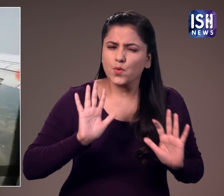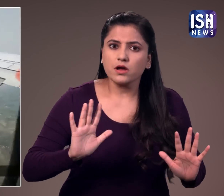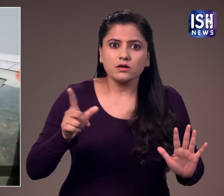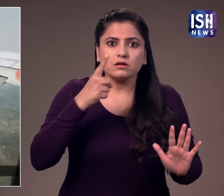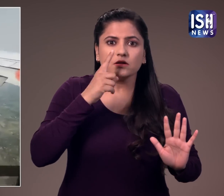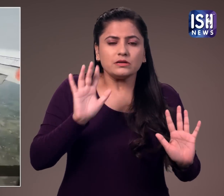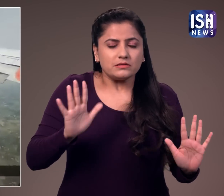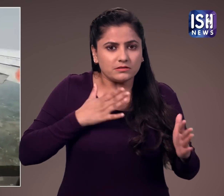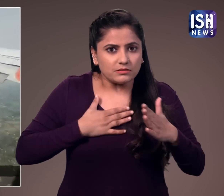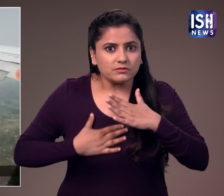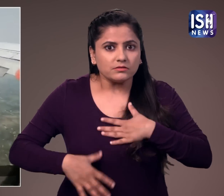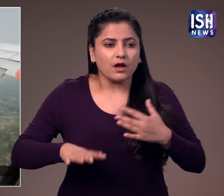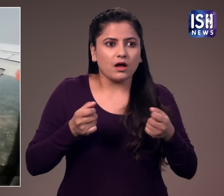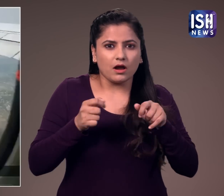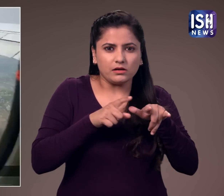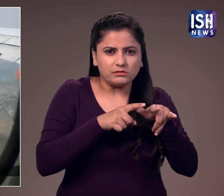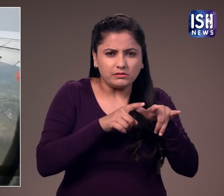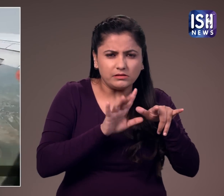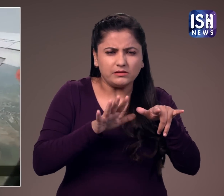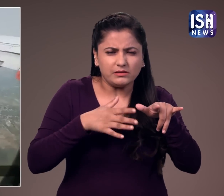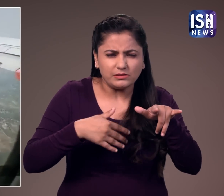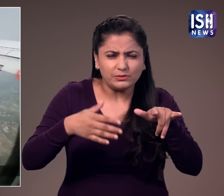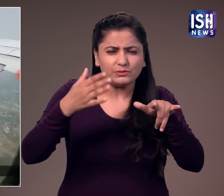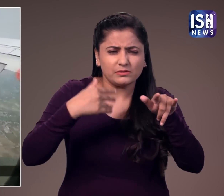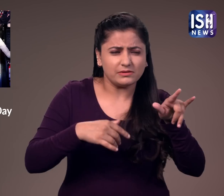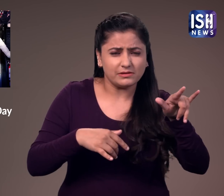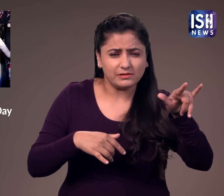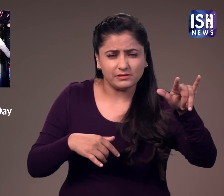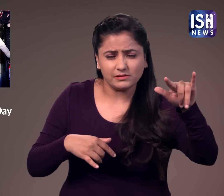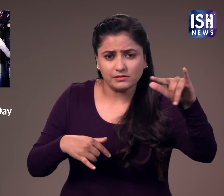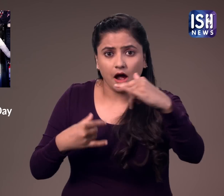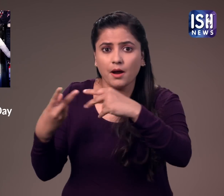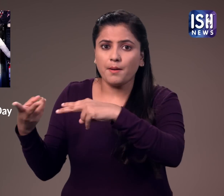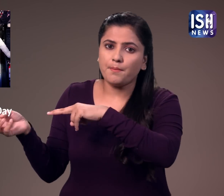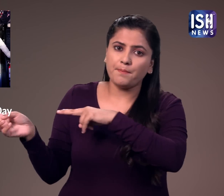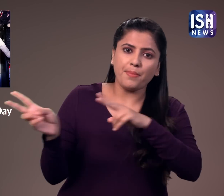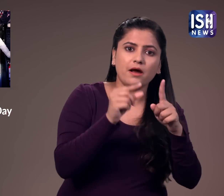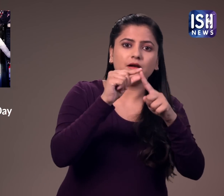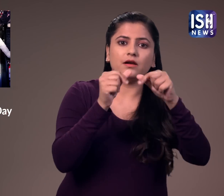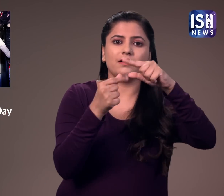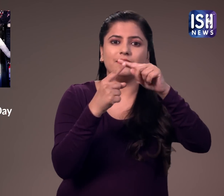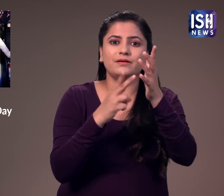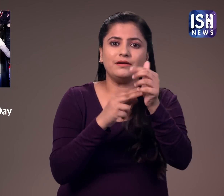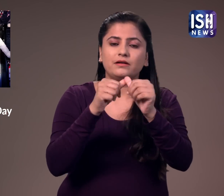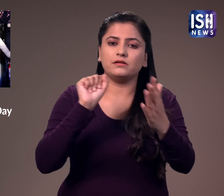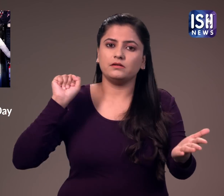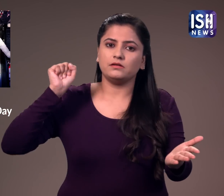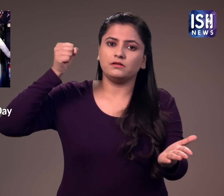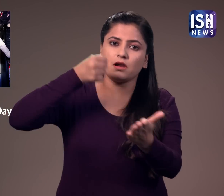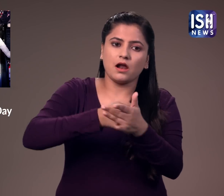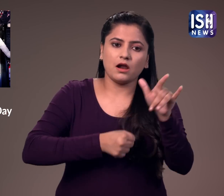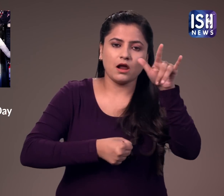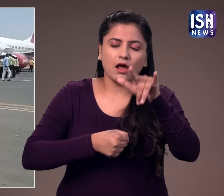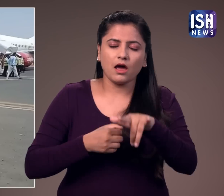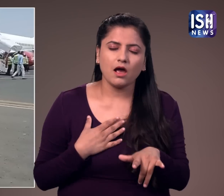The pilot returned the flight to Patna safely. All passengers were relieved.